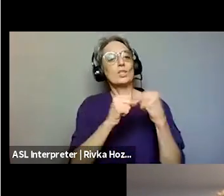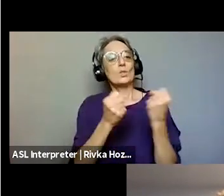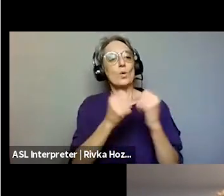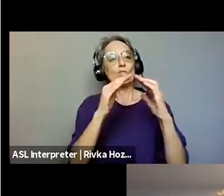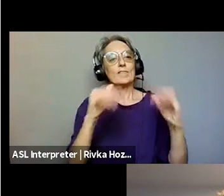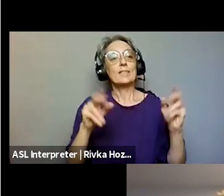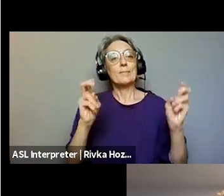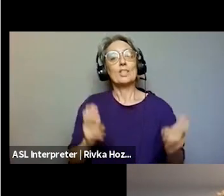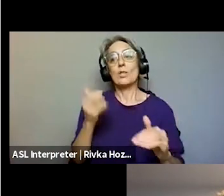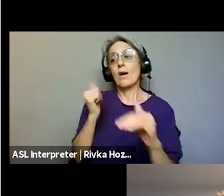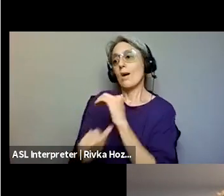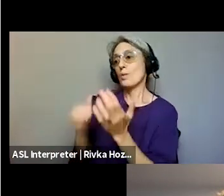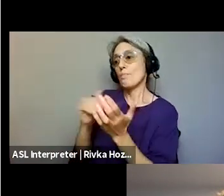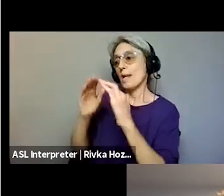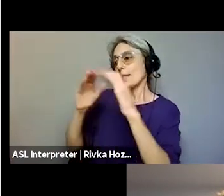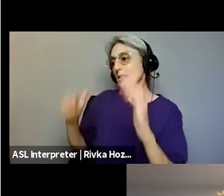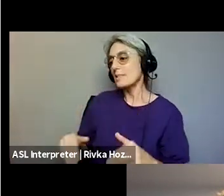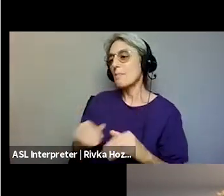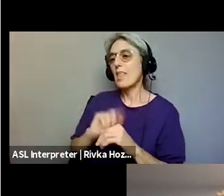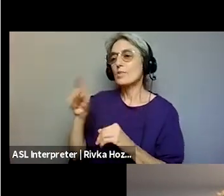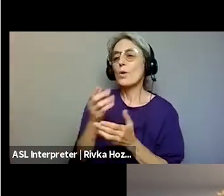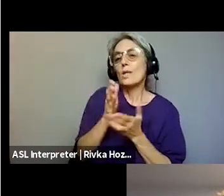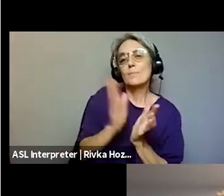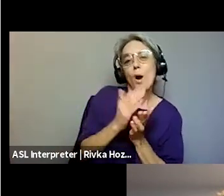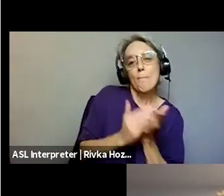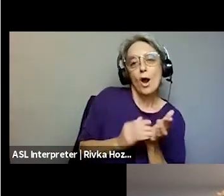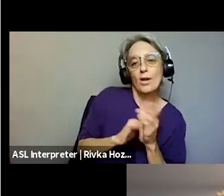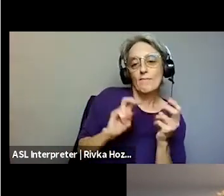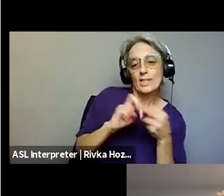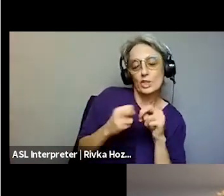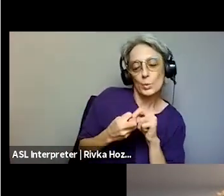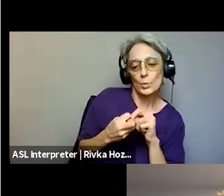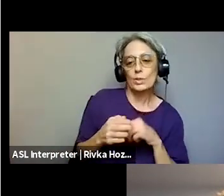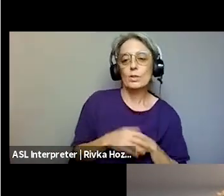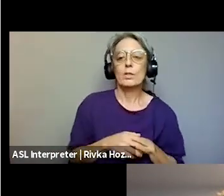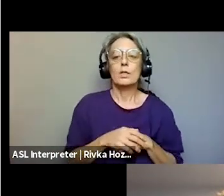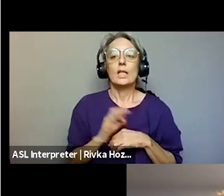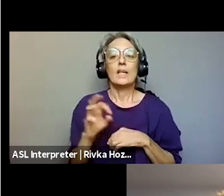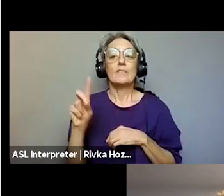as just a subcomponent of the issue. If the disabled parents can't trust that the